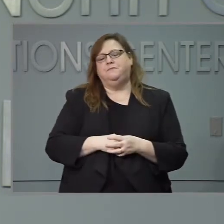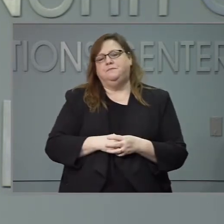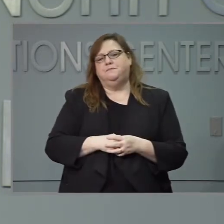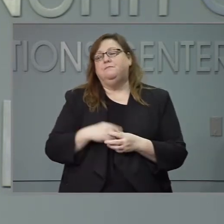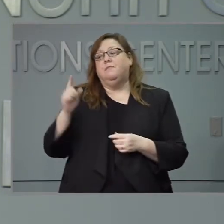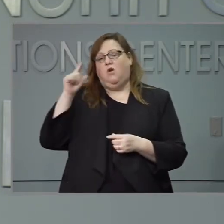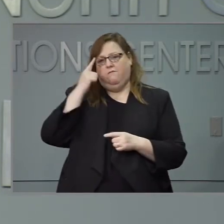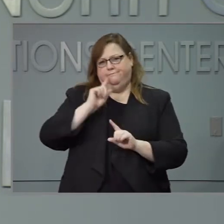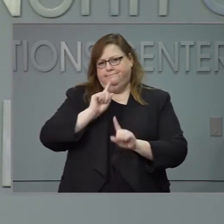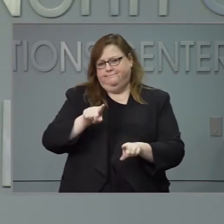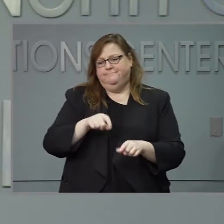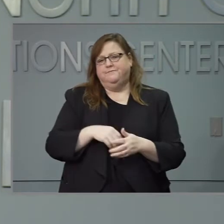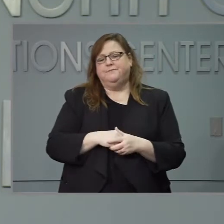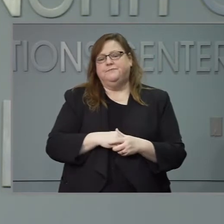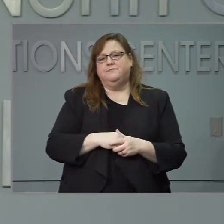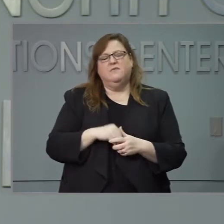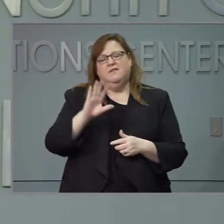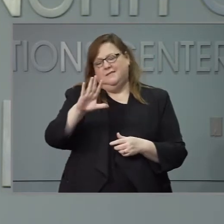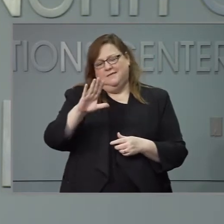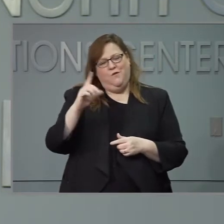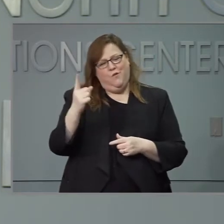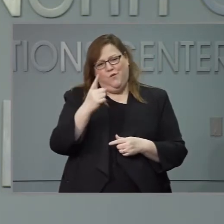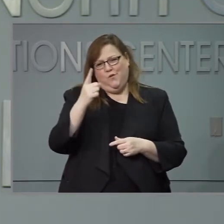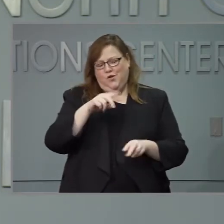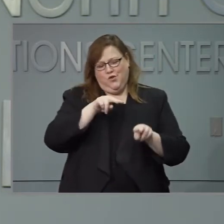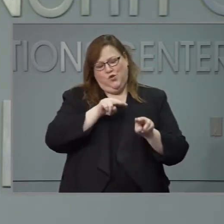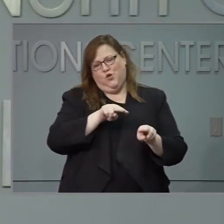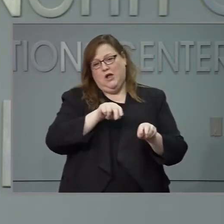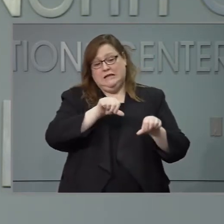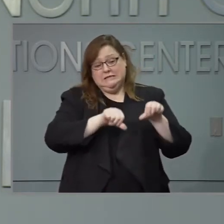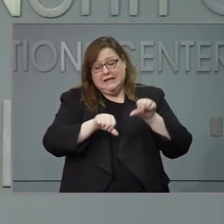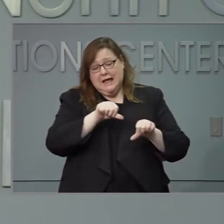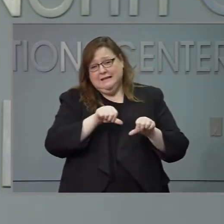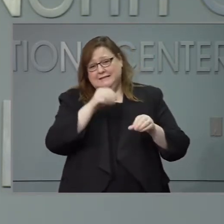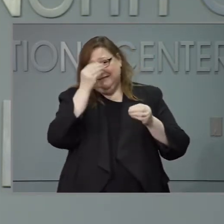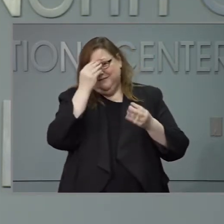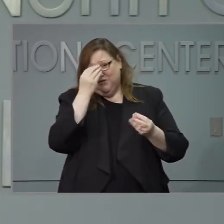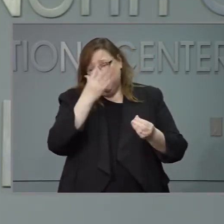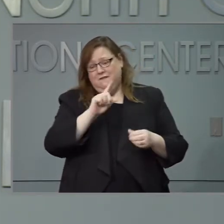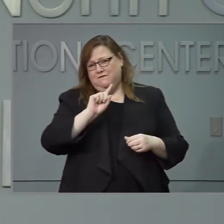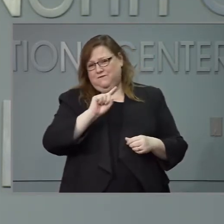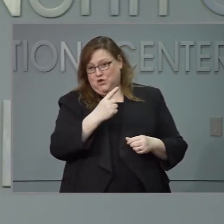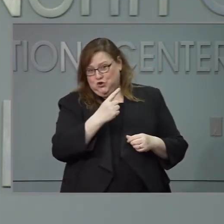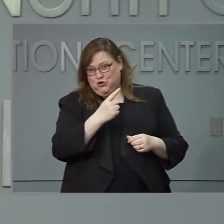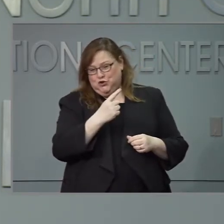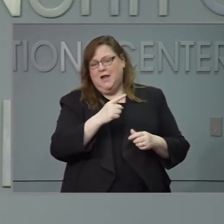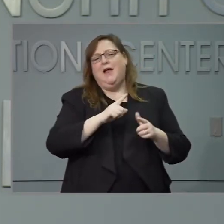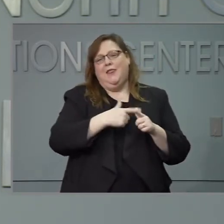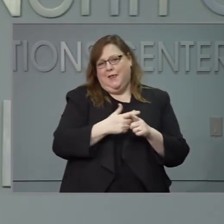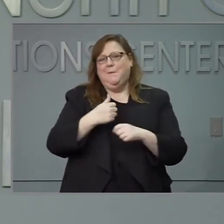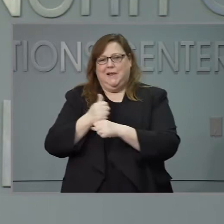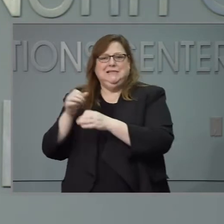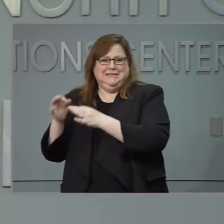Lt. Gov. Forest: LAS ESCUELAS PRIVADAS LLEVÁNDOSE SEMANAS ABIERTAS, EN TODA CAROLINA DEL NORTE SIN BROTES, SIN PROBLEMA